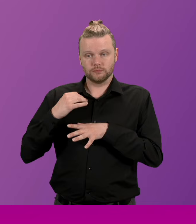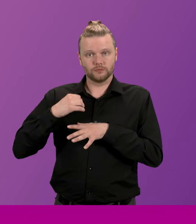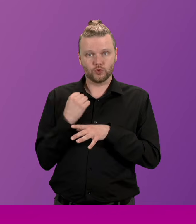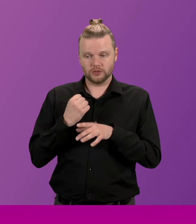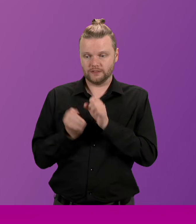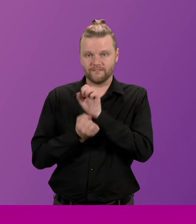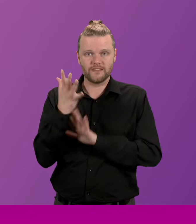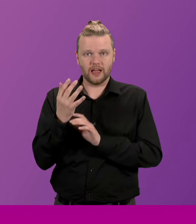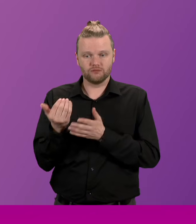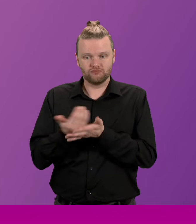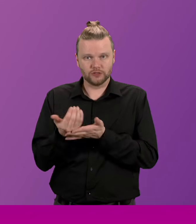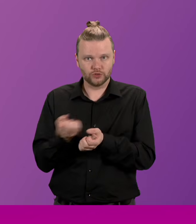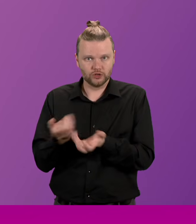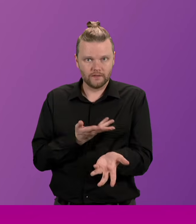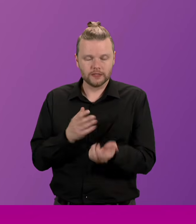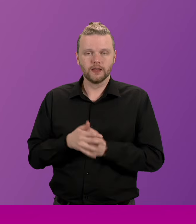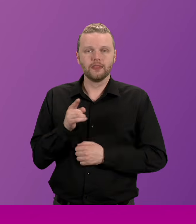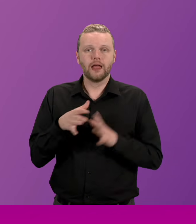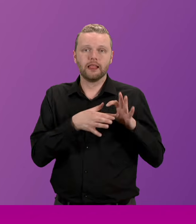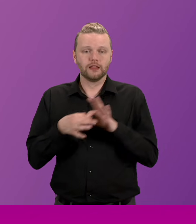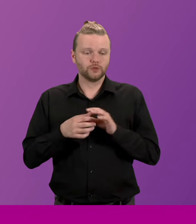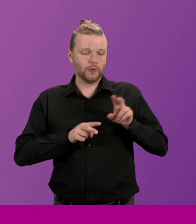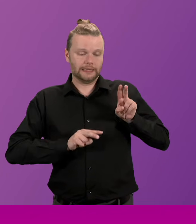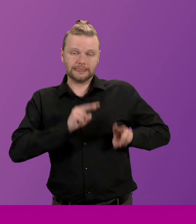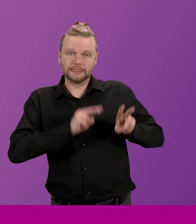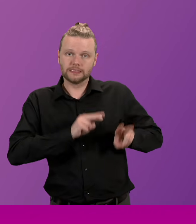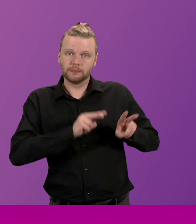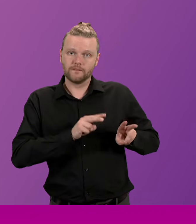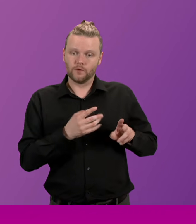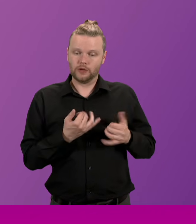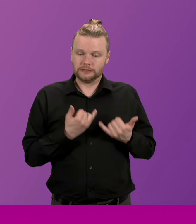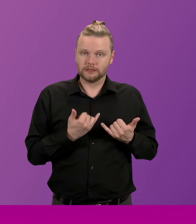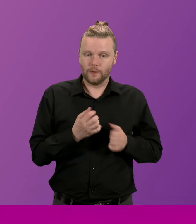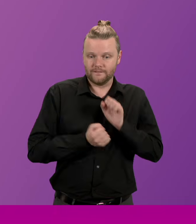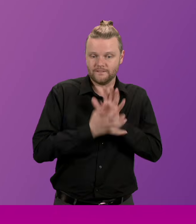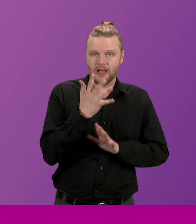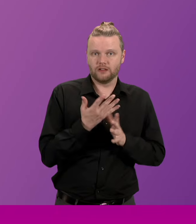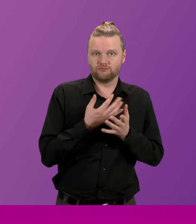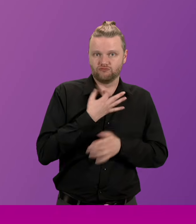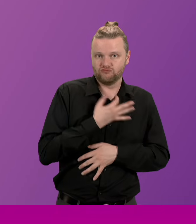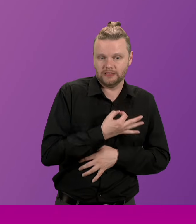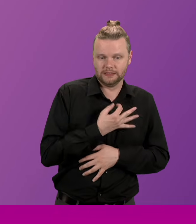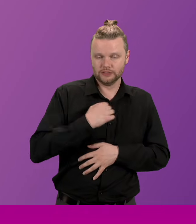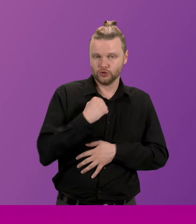and Rescue Service relate to an assessment of fire risk as it applies in Scotland at